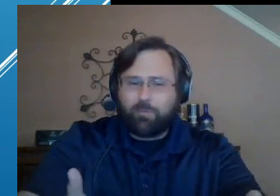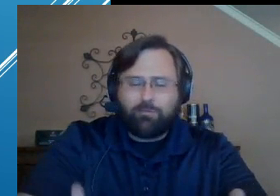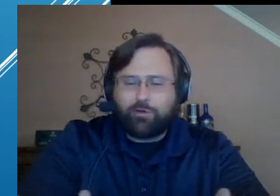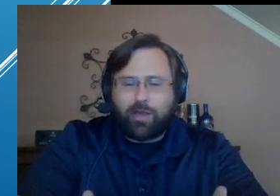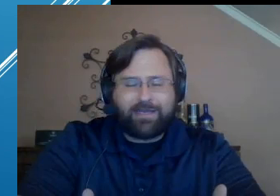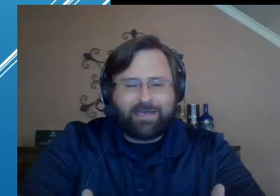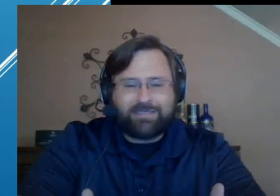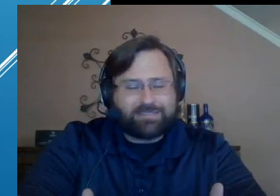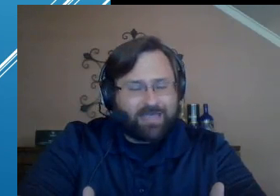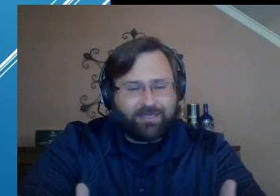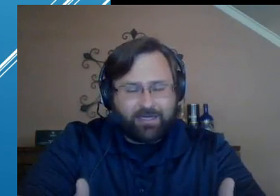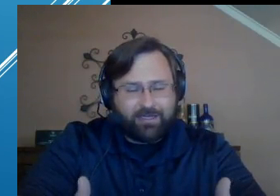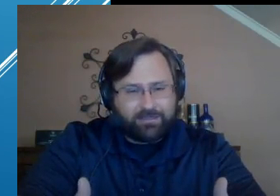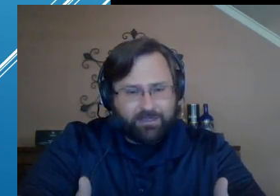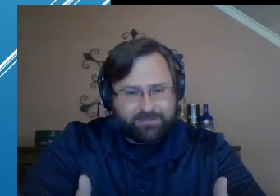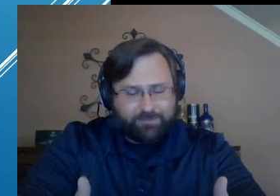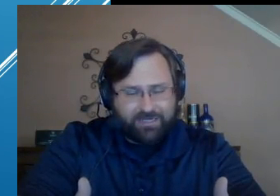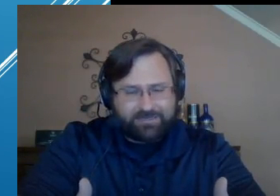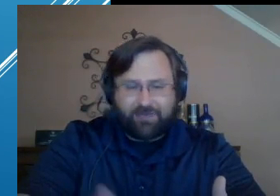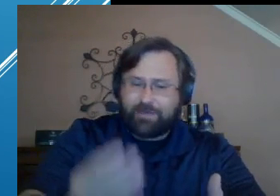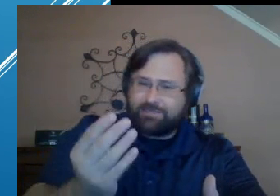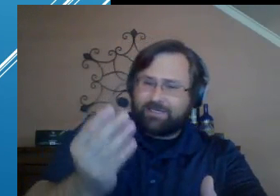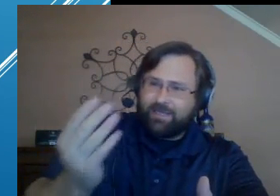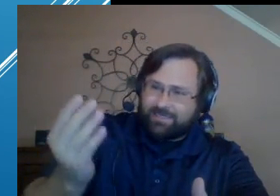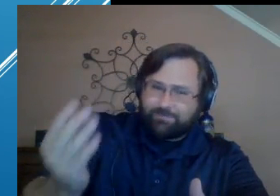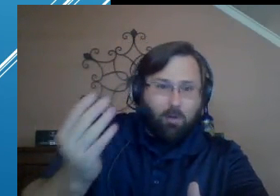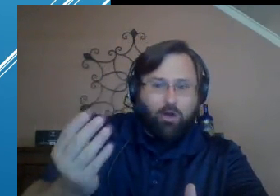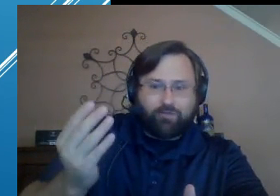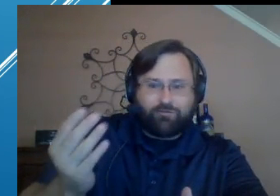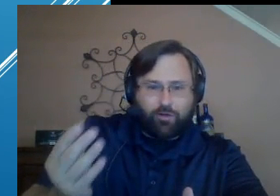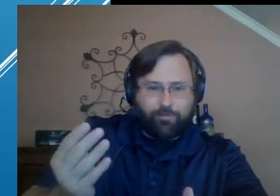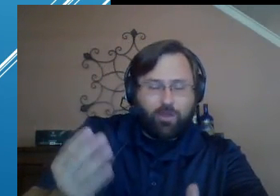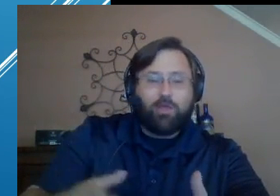well you're not going to need to sign the subject itself because it's part of the verb